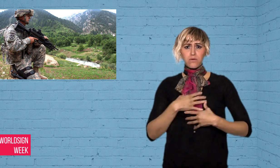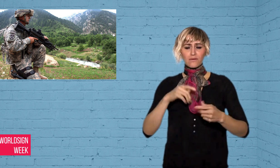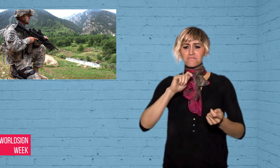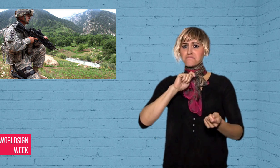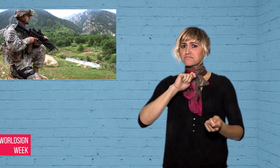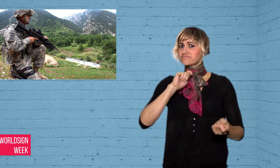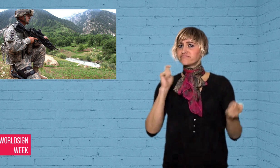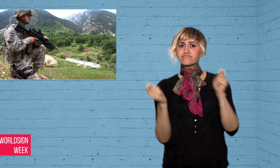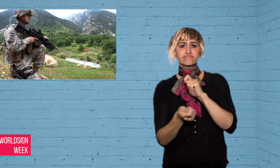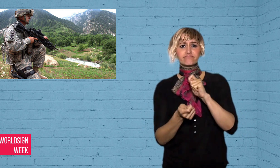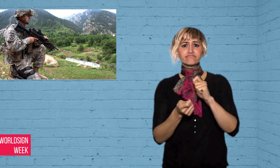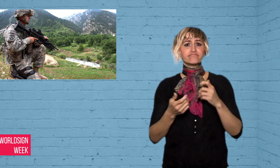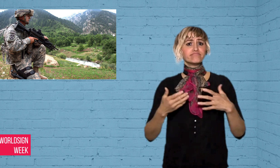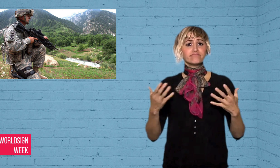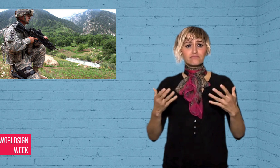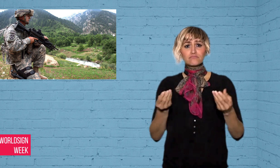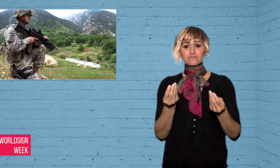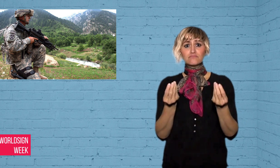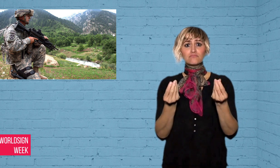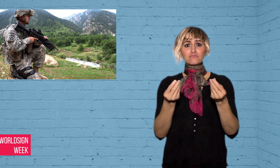the world.